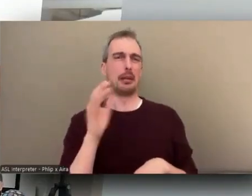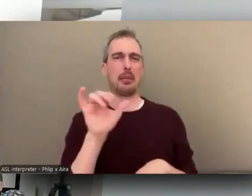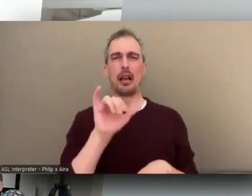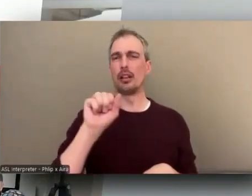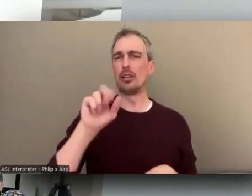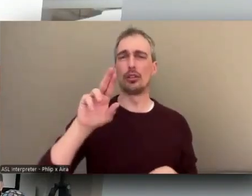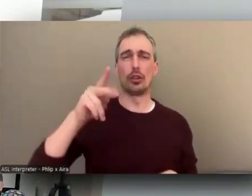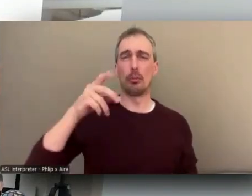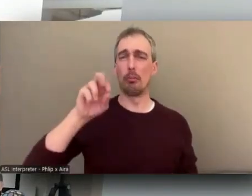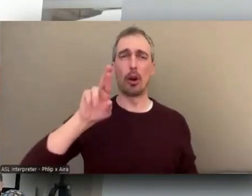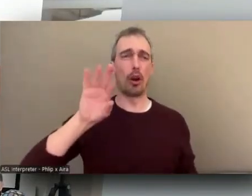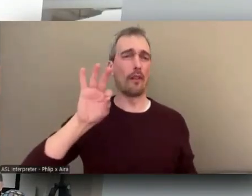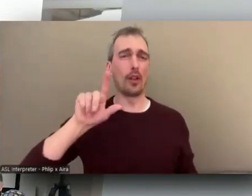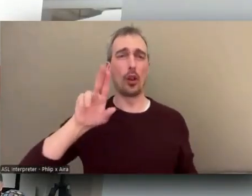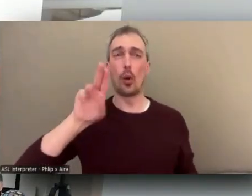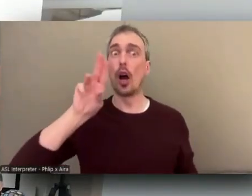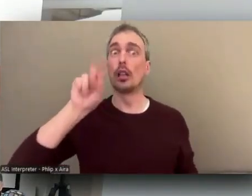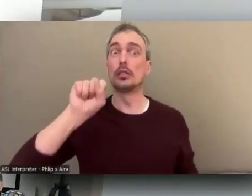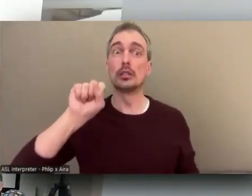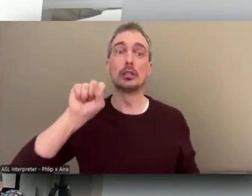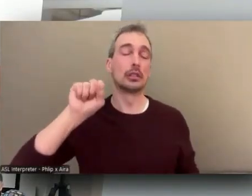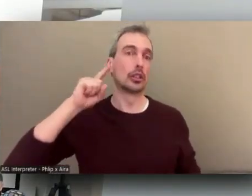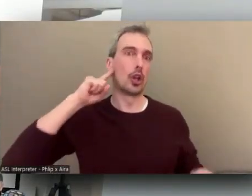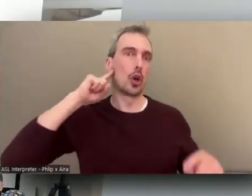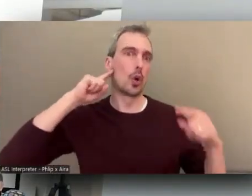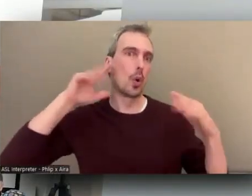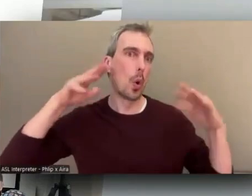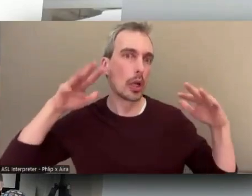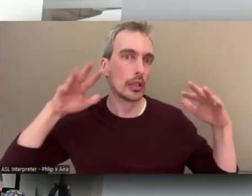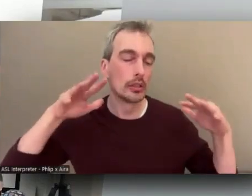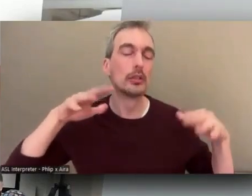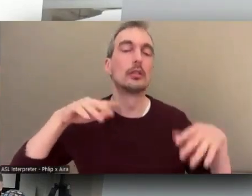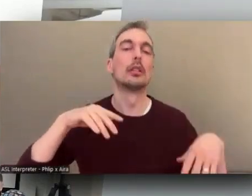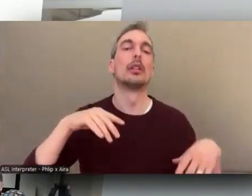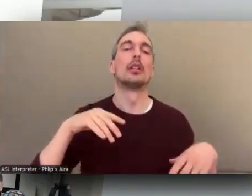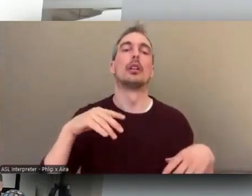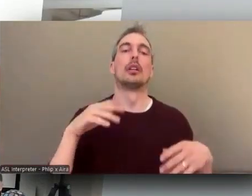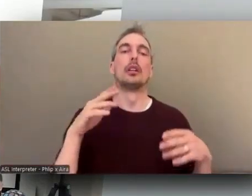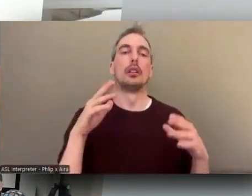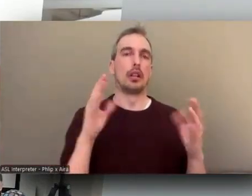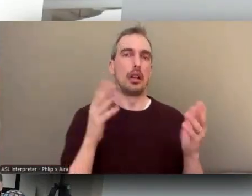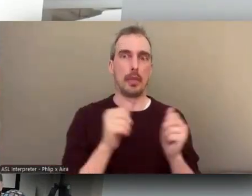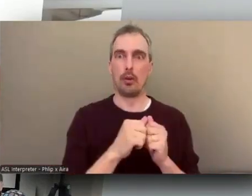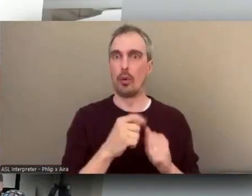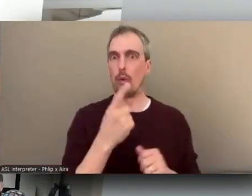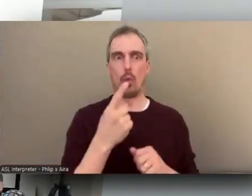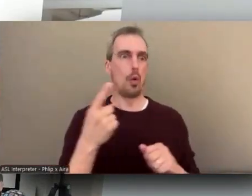As opposed to something that rises to the occasion of being a complete failure for a user to perform a task.